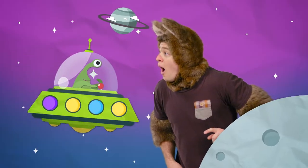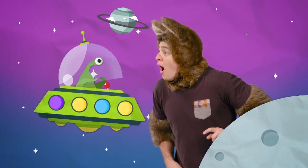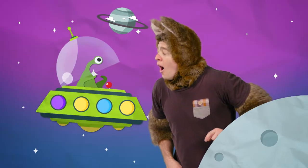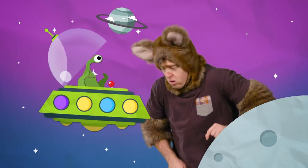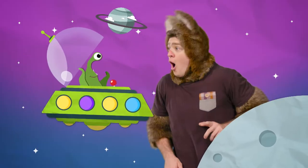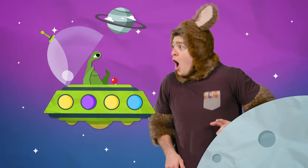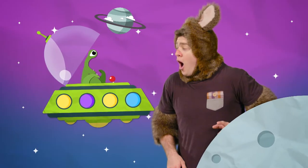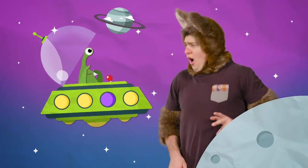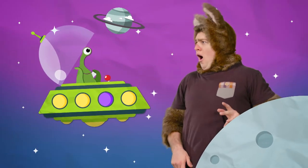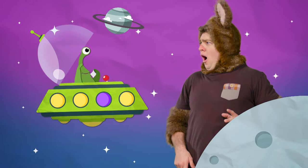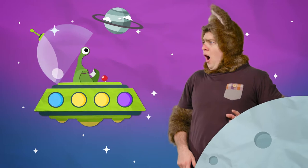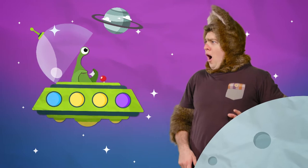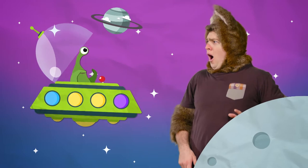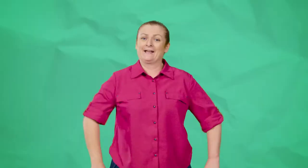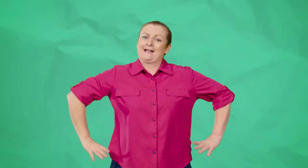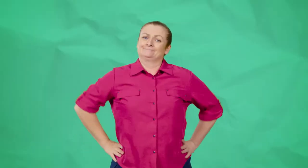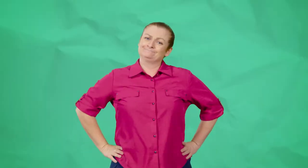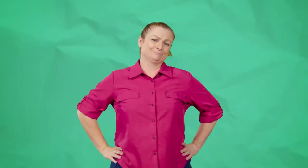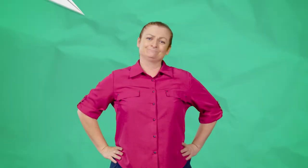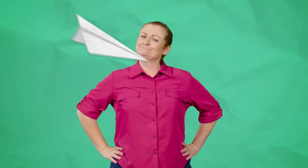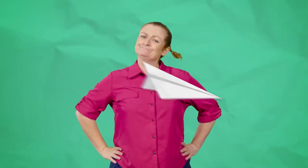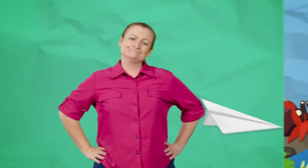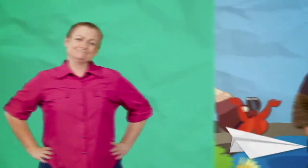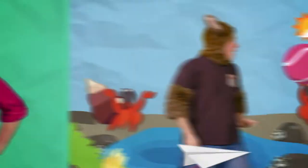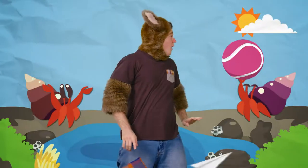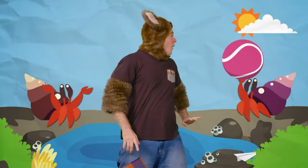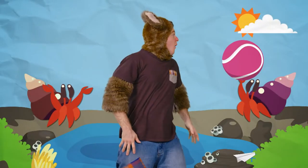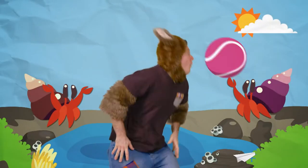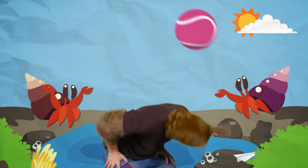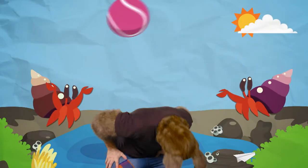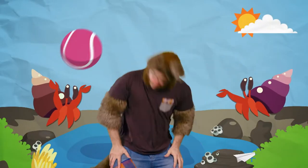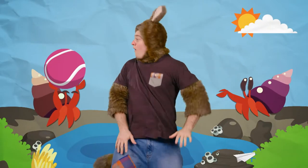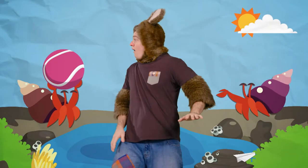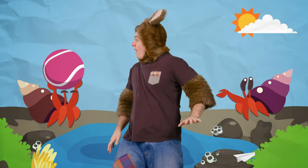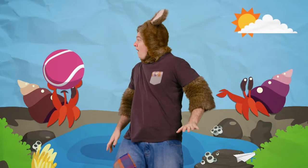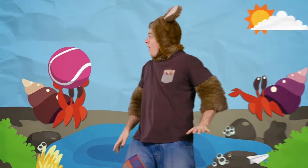Huh?! Whoa! Hmm. Whoa!